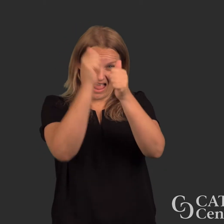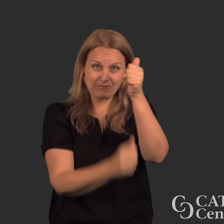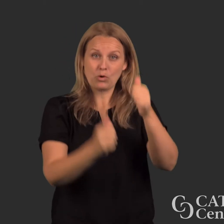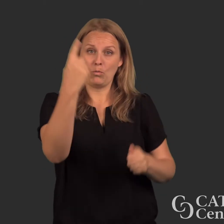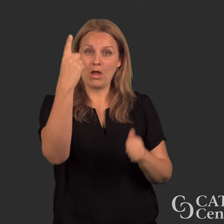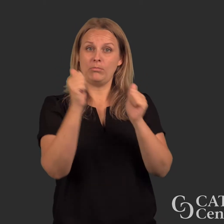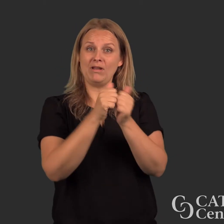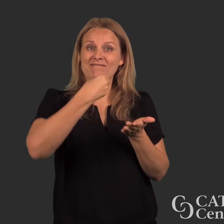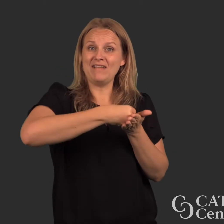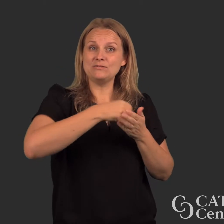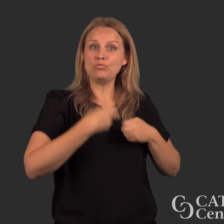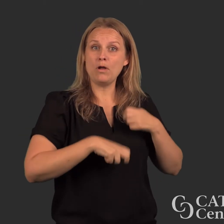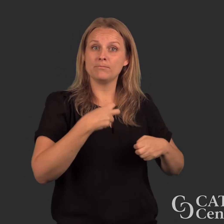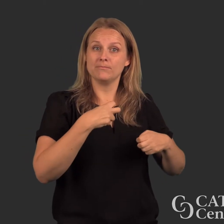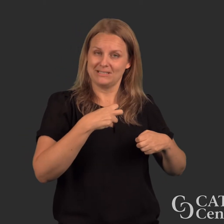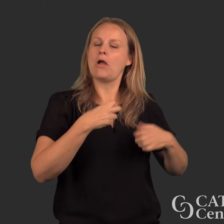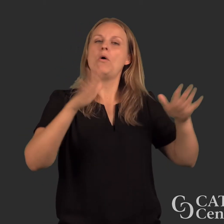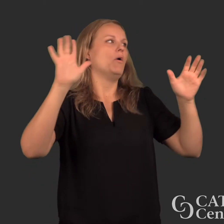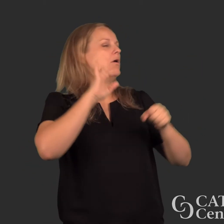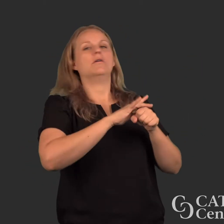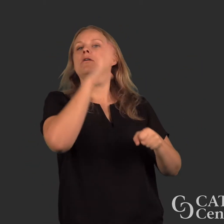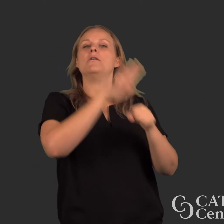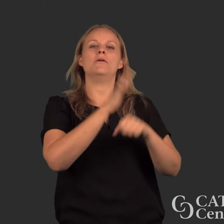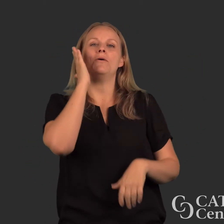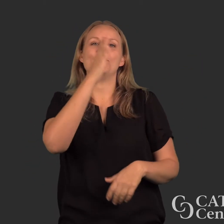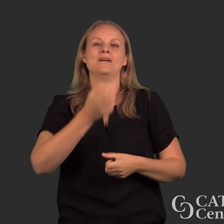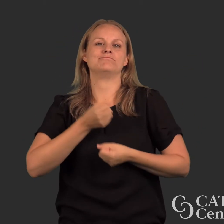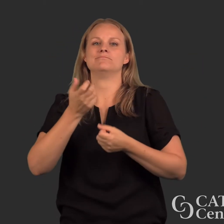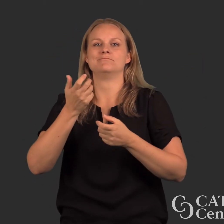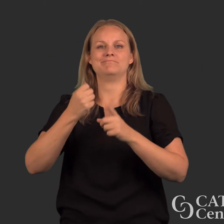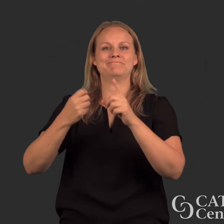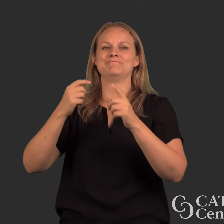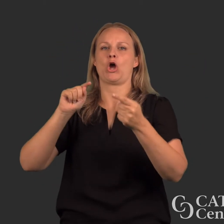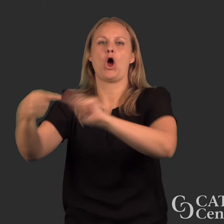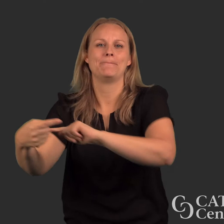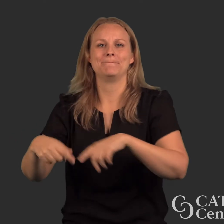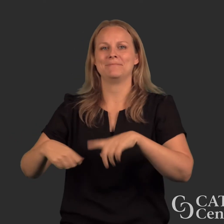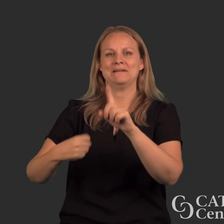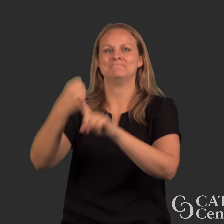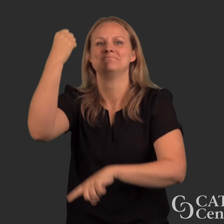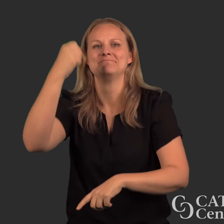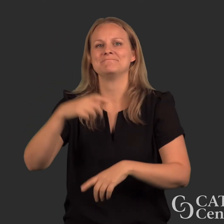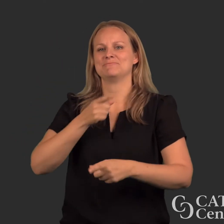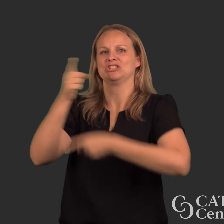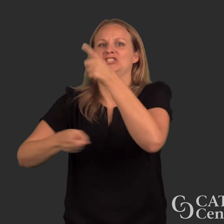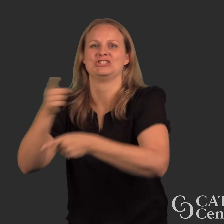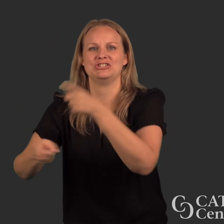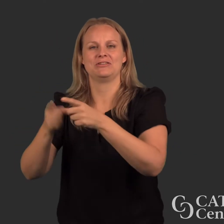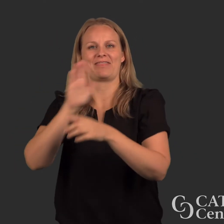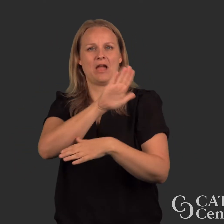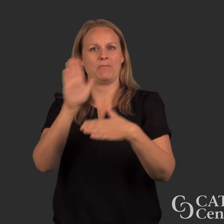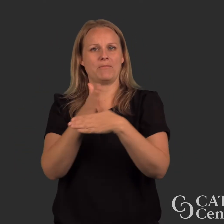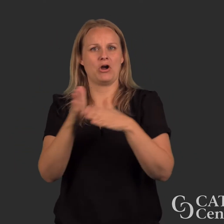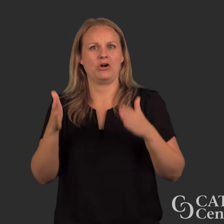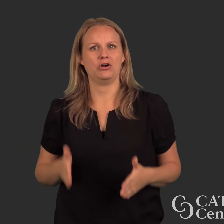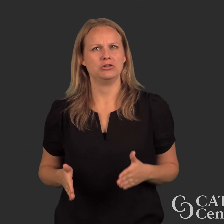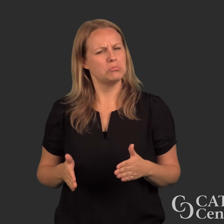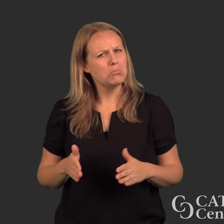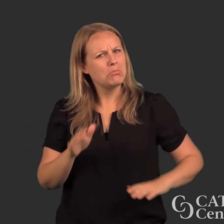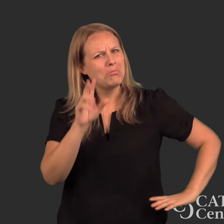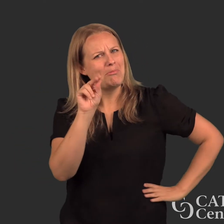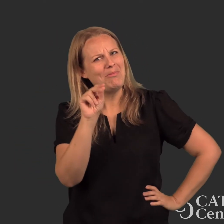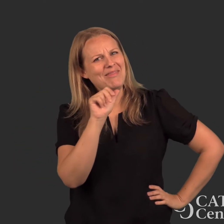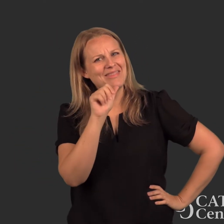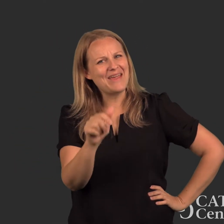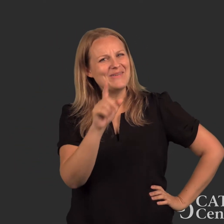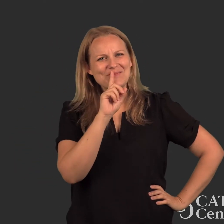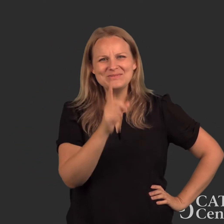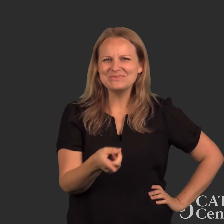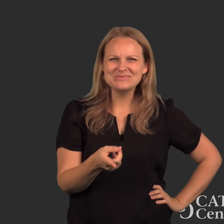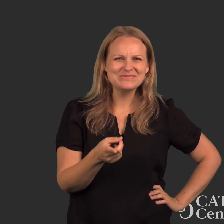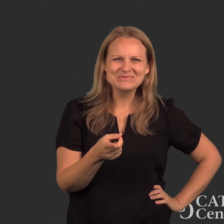Not every individual who has money/stress/high emotions becomes violent.